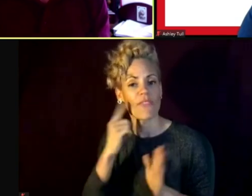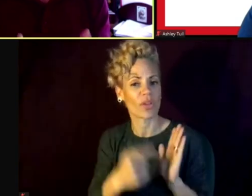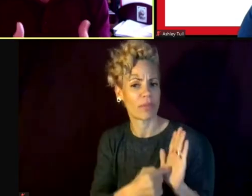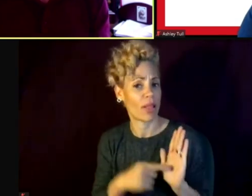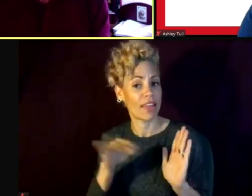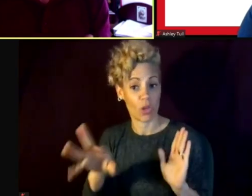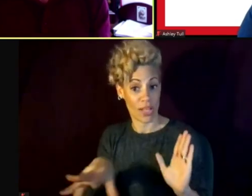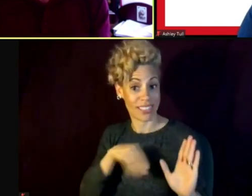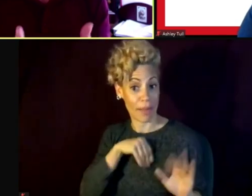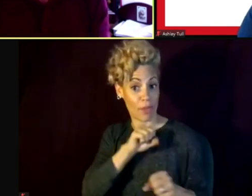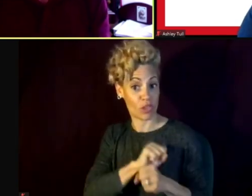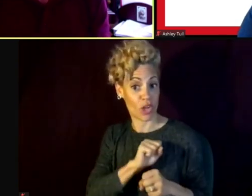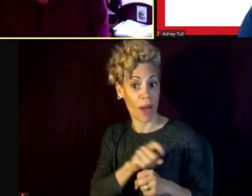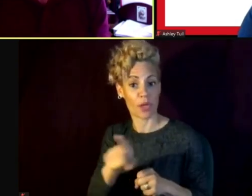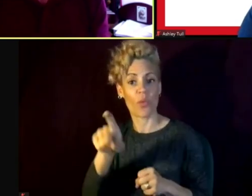then you gotta be willing to do the job.